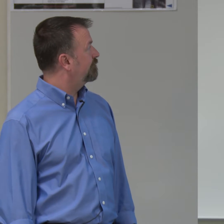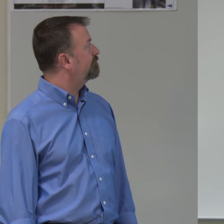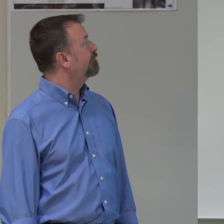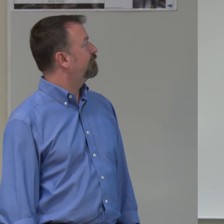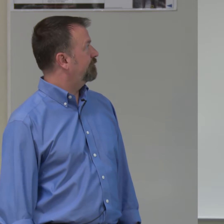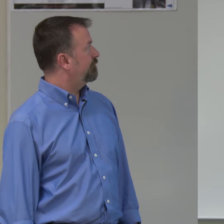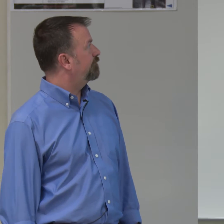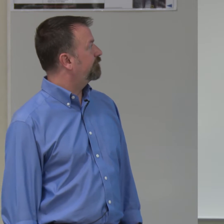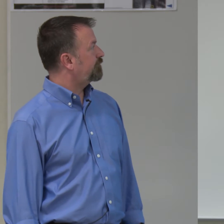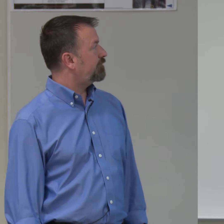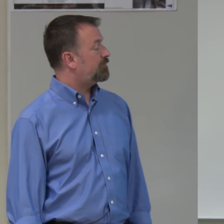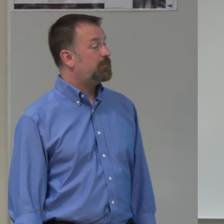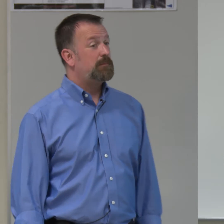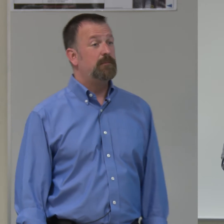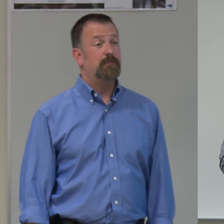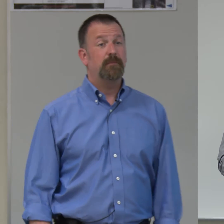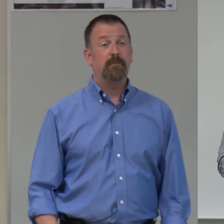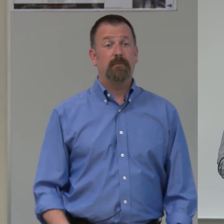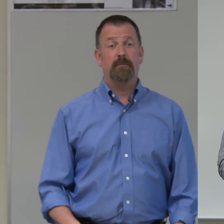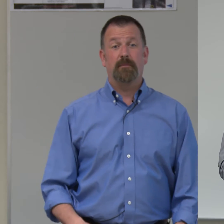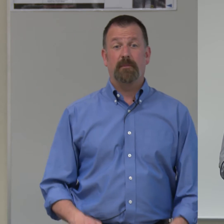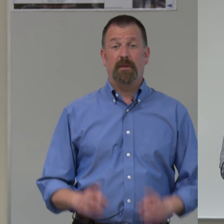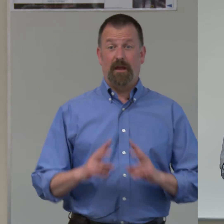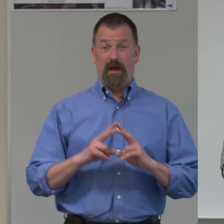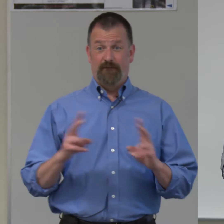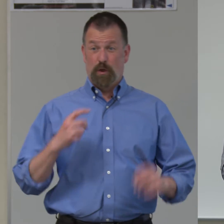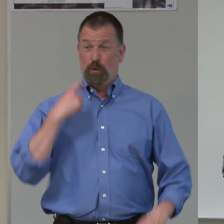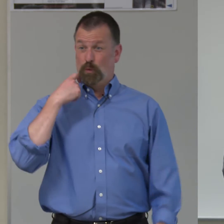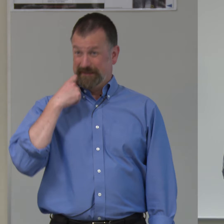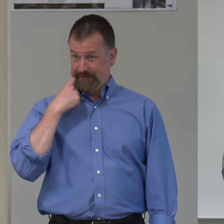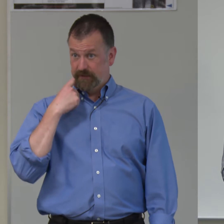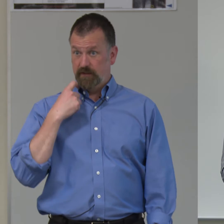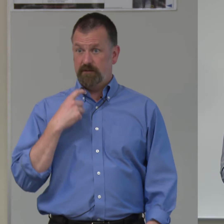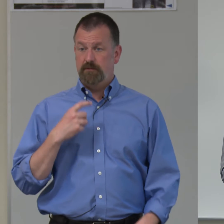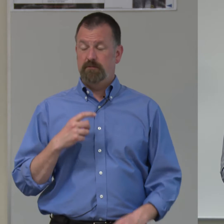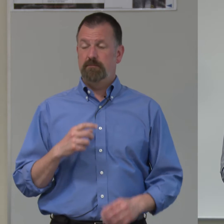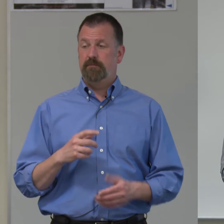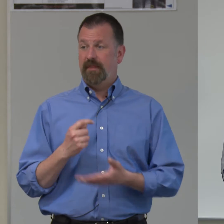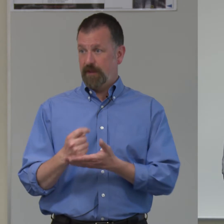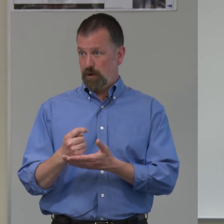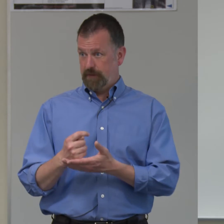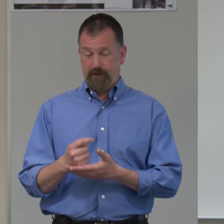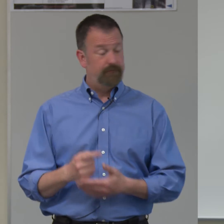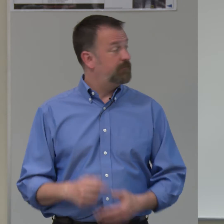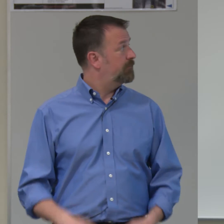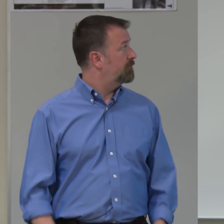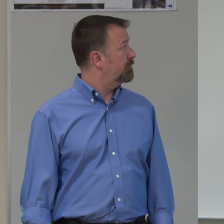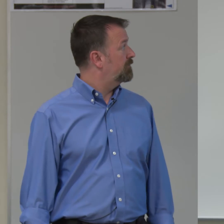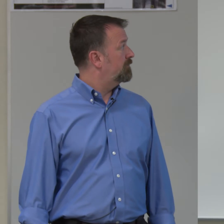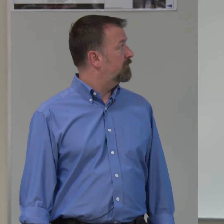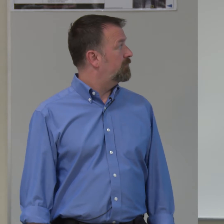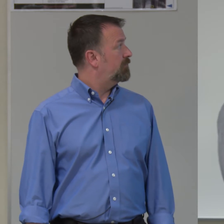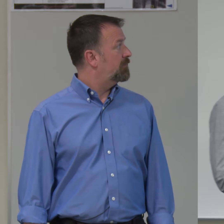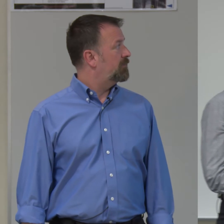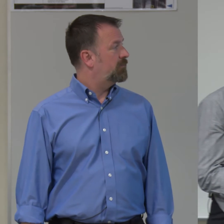So one of the newest therapies that has been developed recently and was actually approved--